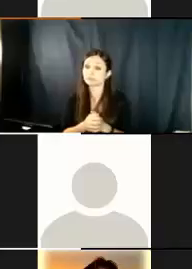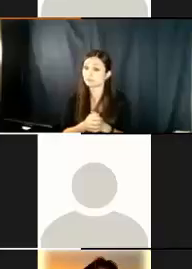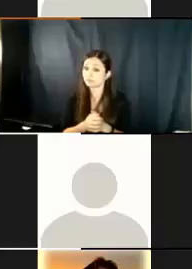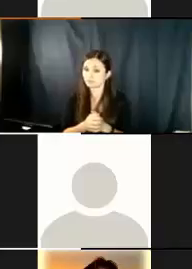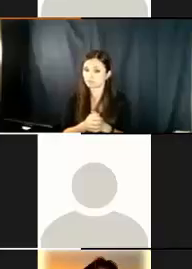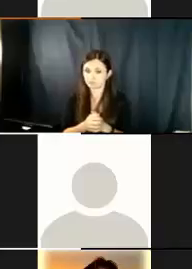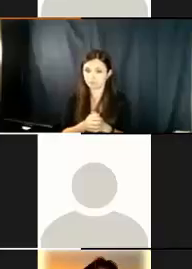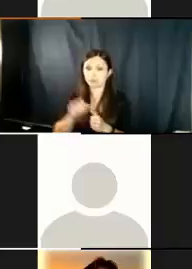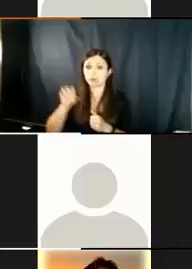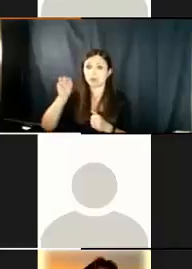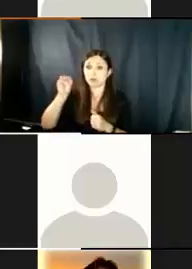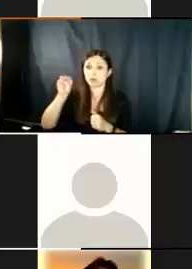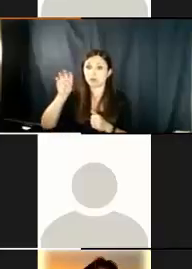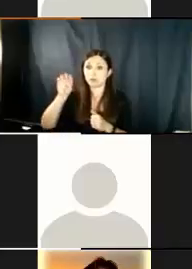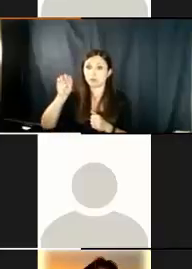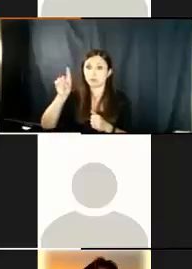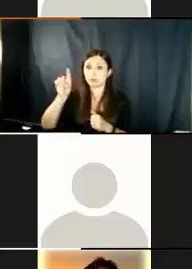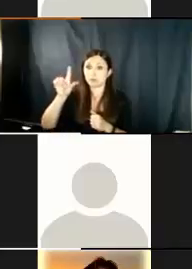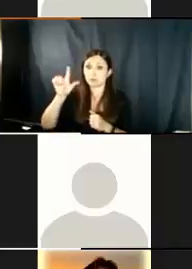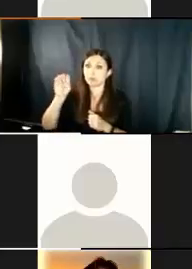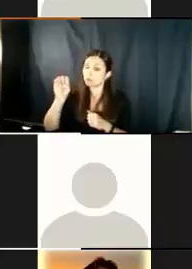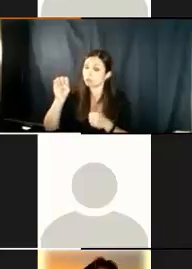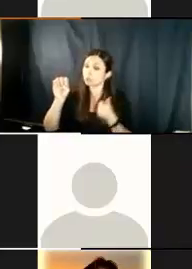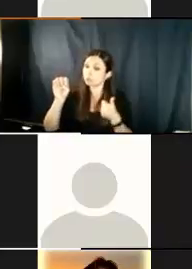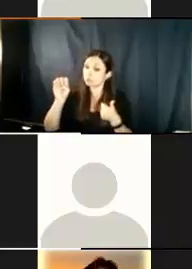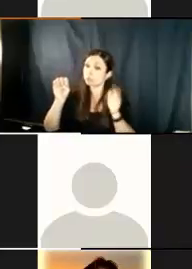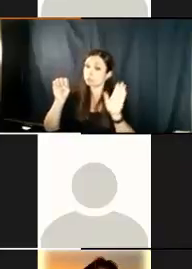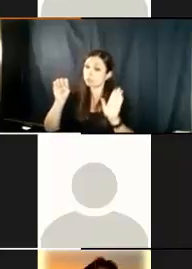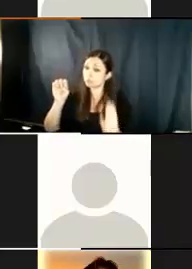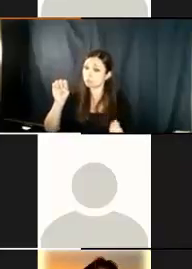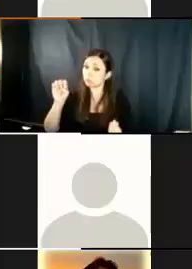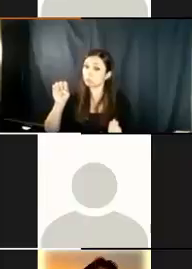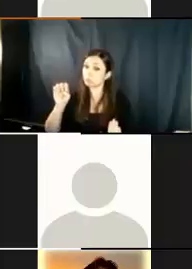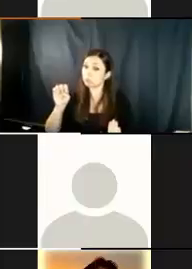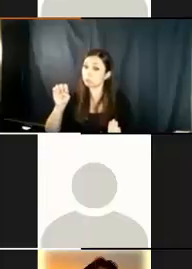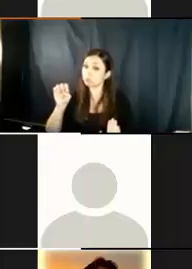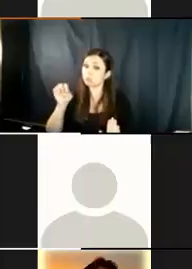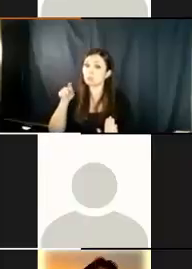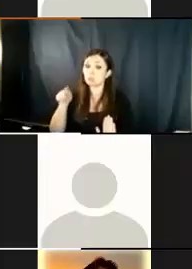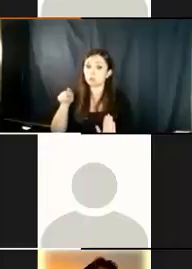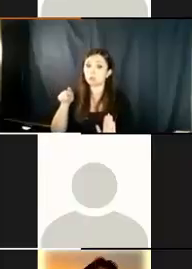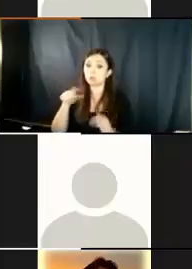Texas bit (4:40). It's Learning. Very nice.